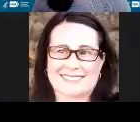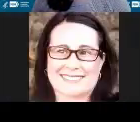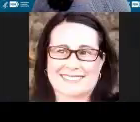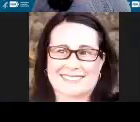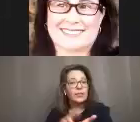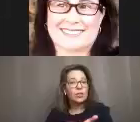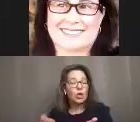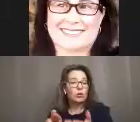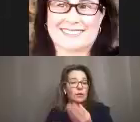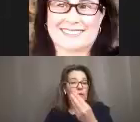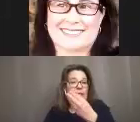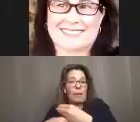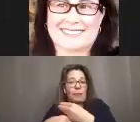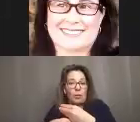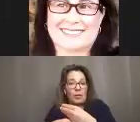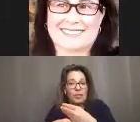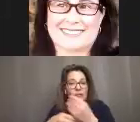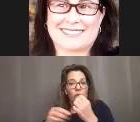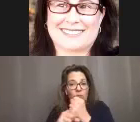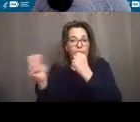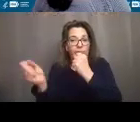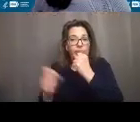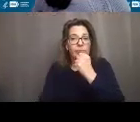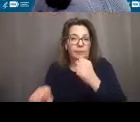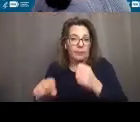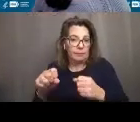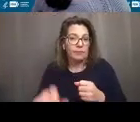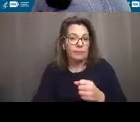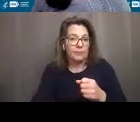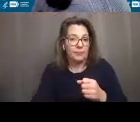increased costs within the scope of your approved award.